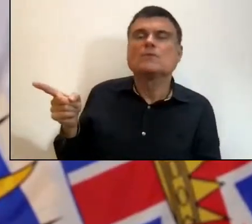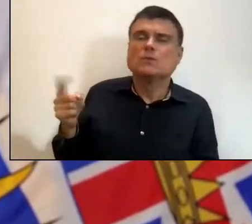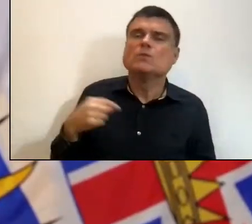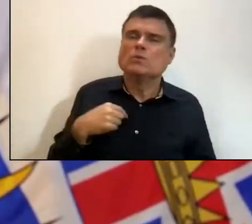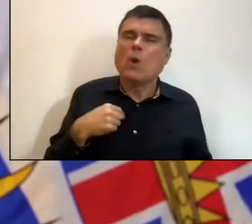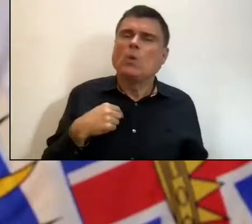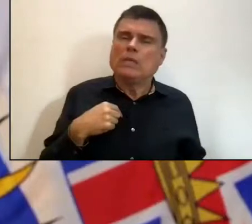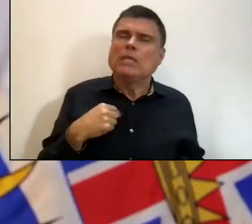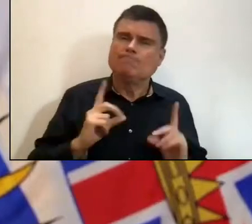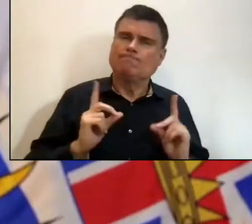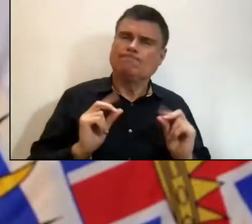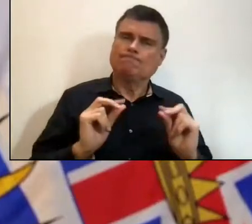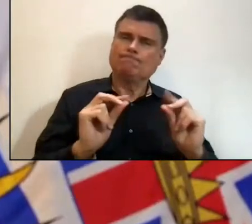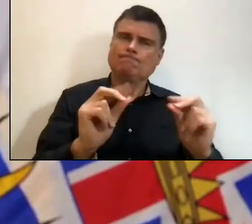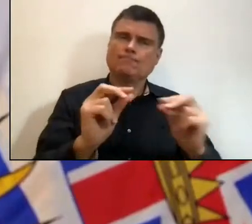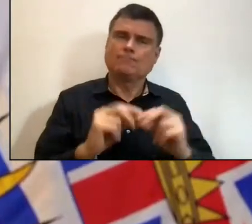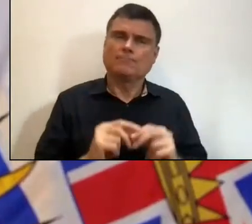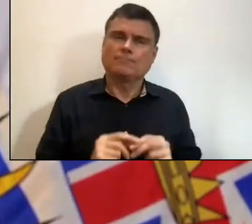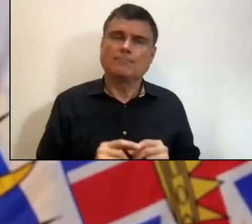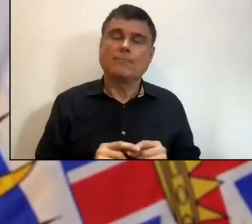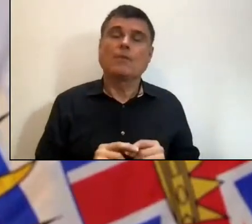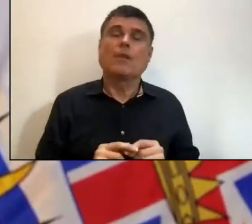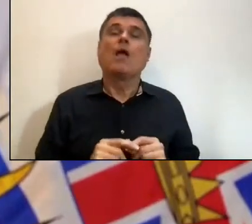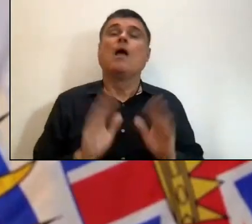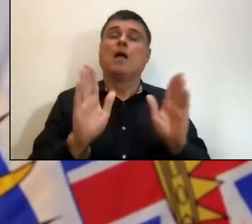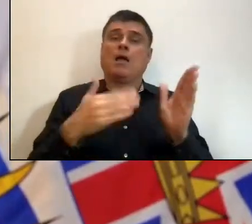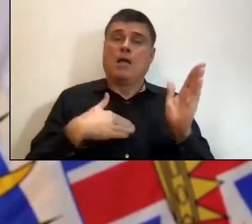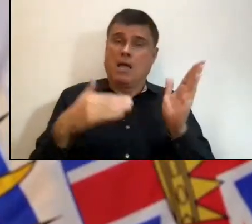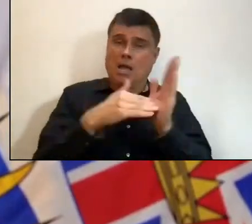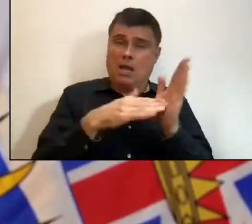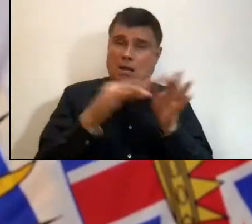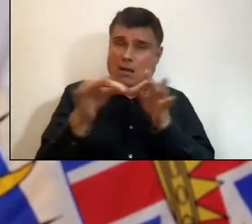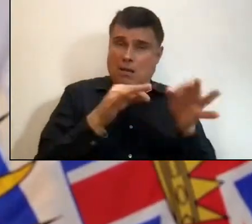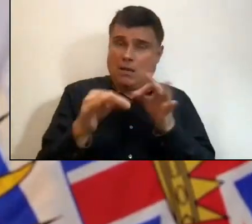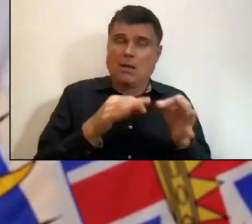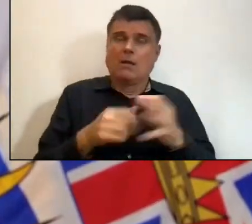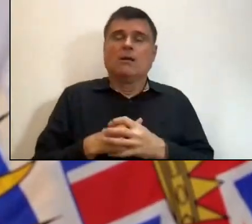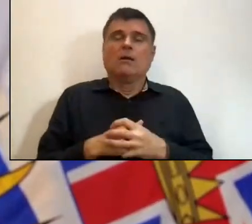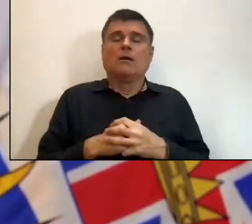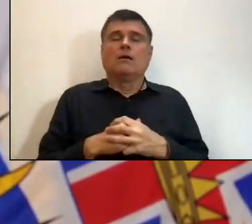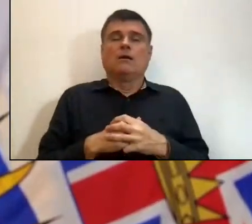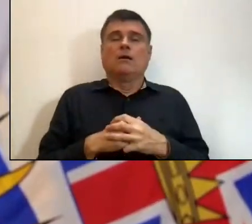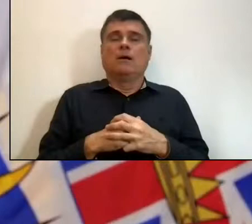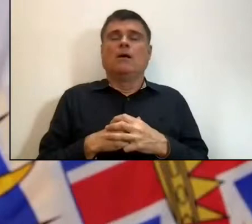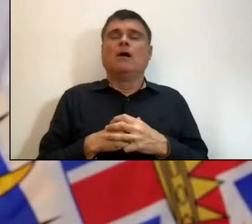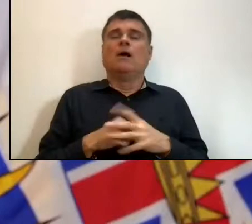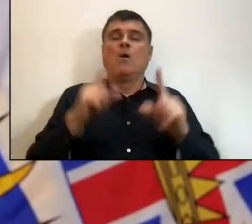need to make sure that we are giving people the best options that we can and making sure that